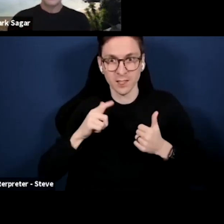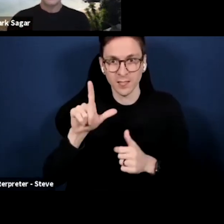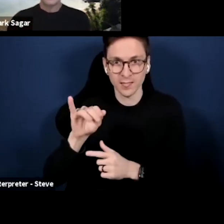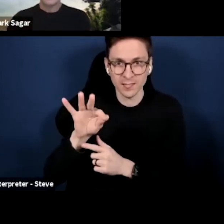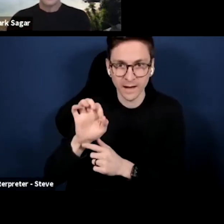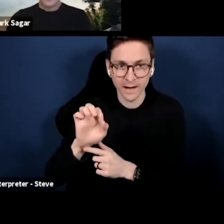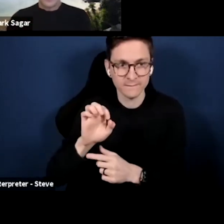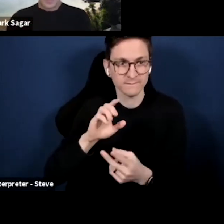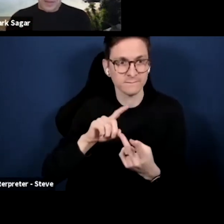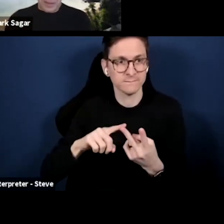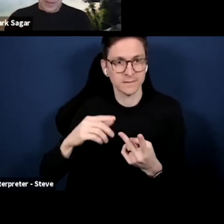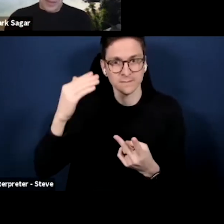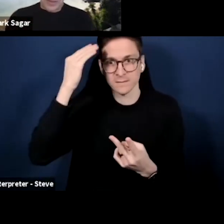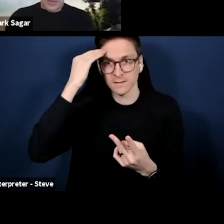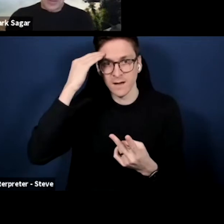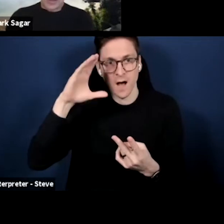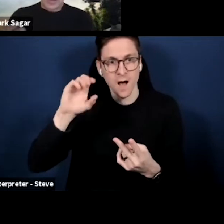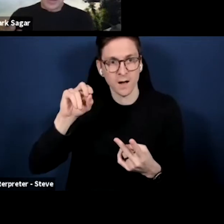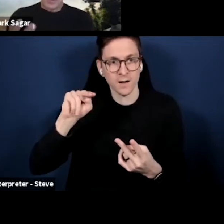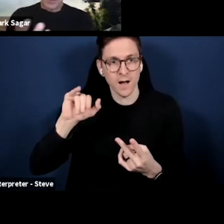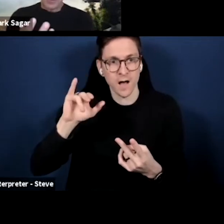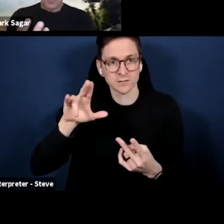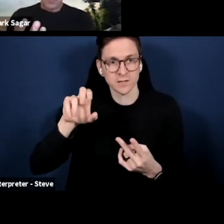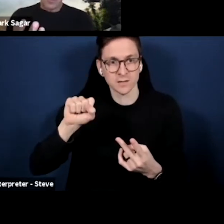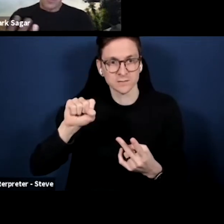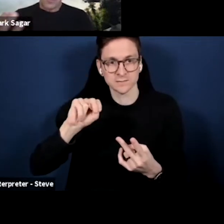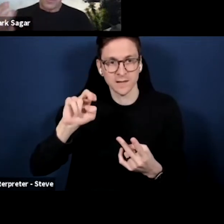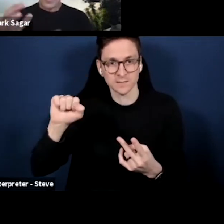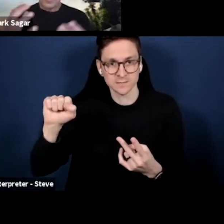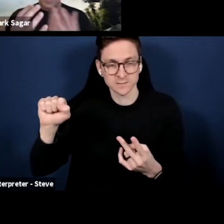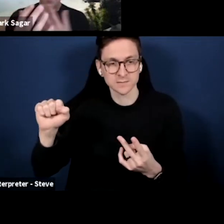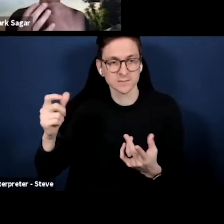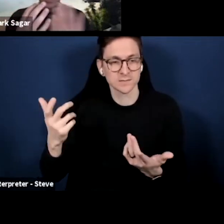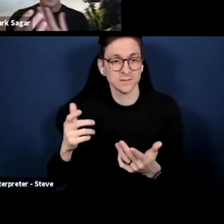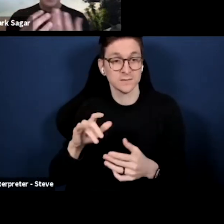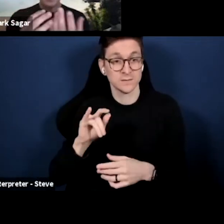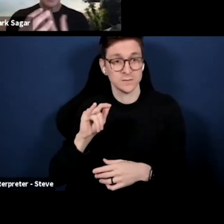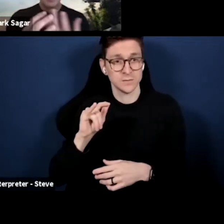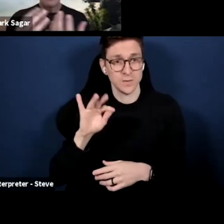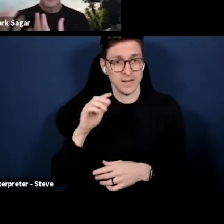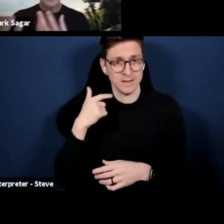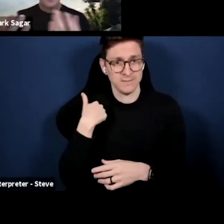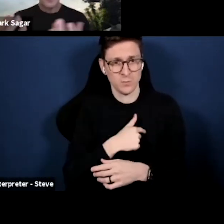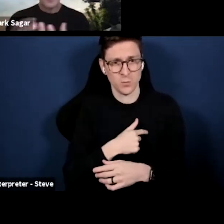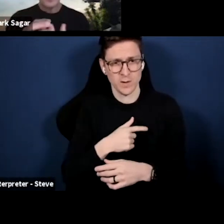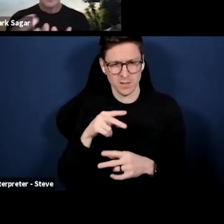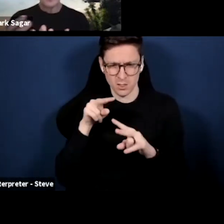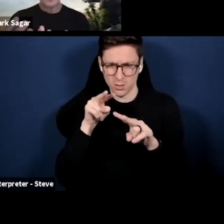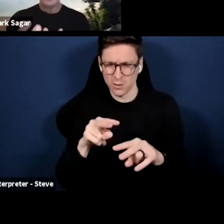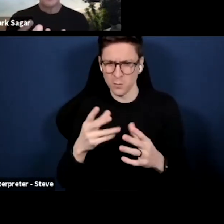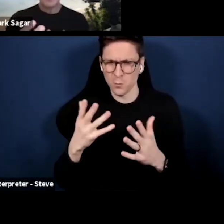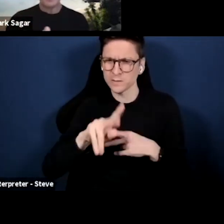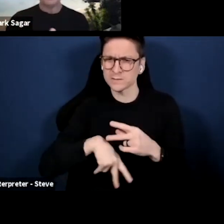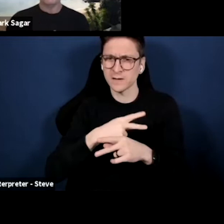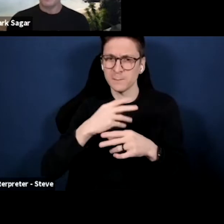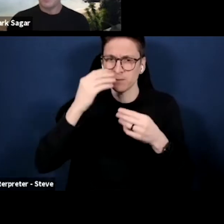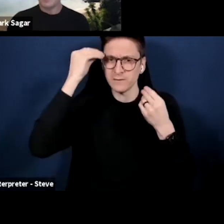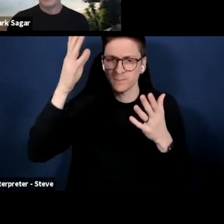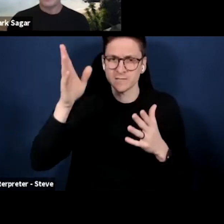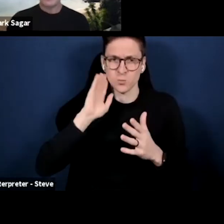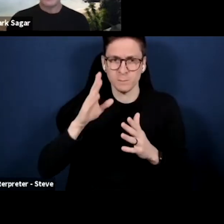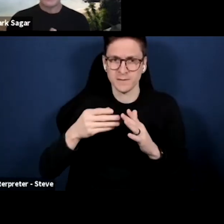so if we look at what is the information that's actually transferred between people and